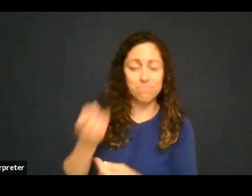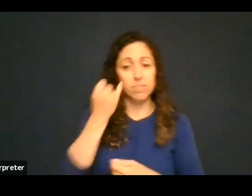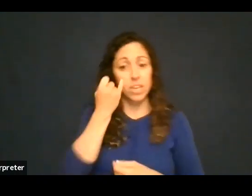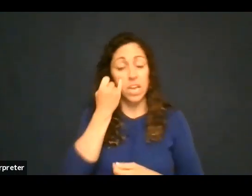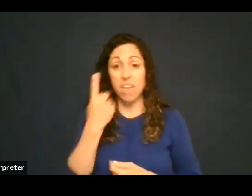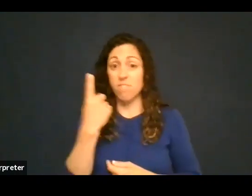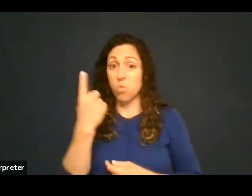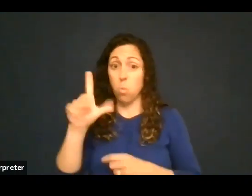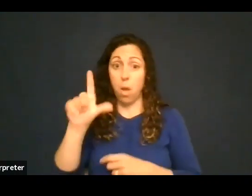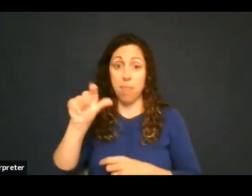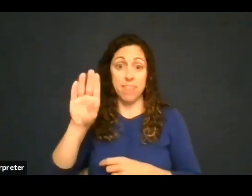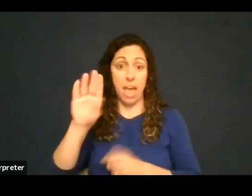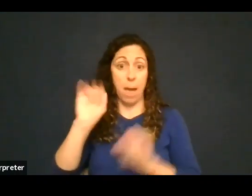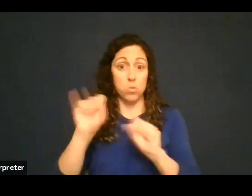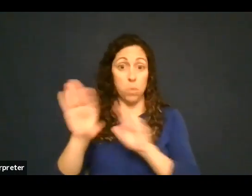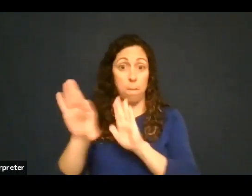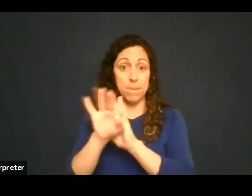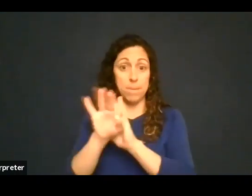that's the place to be.